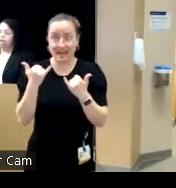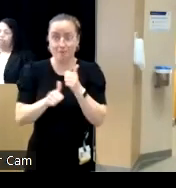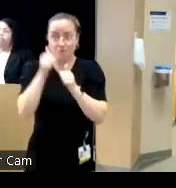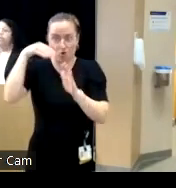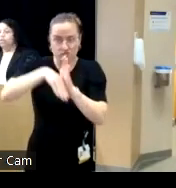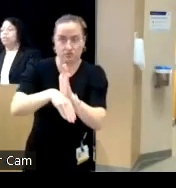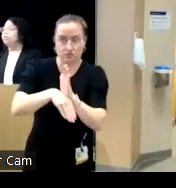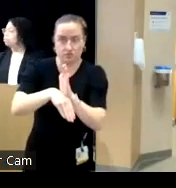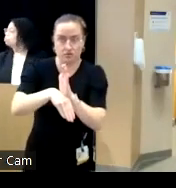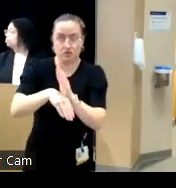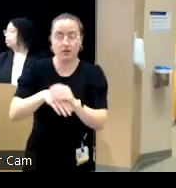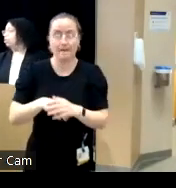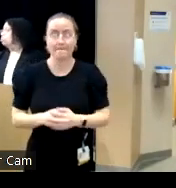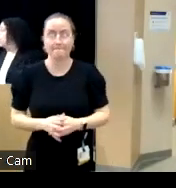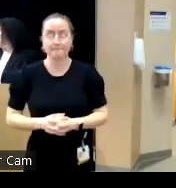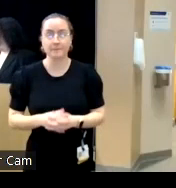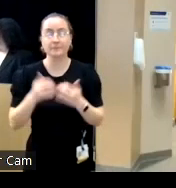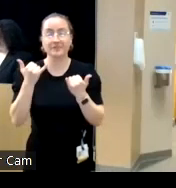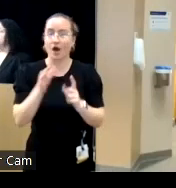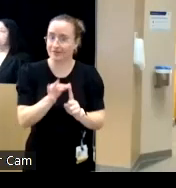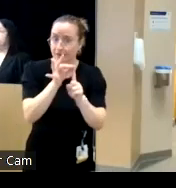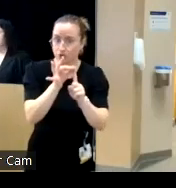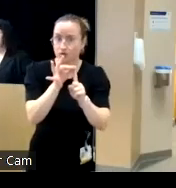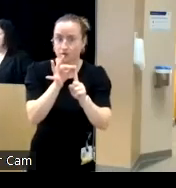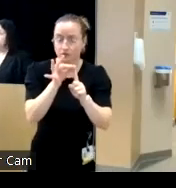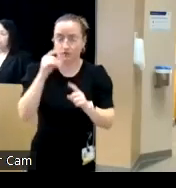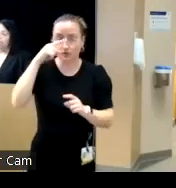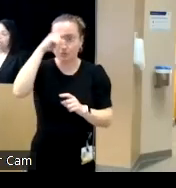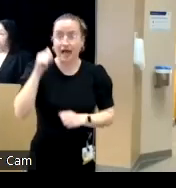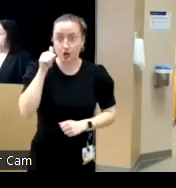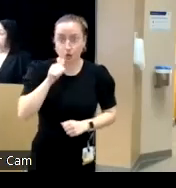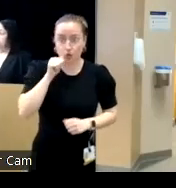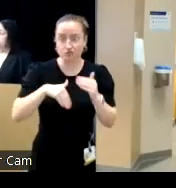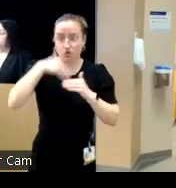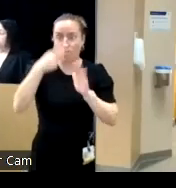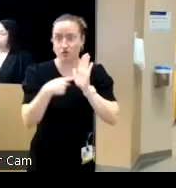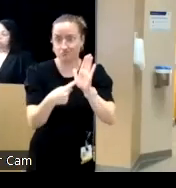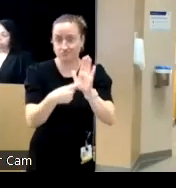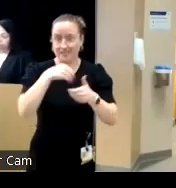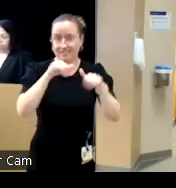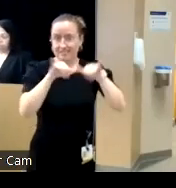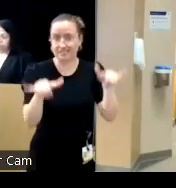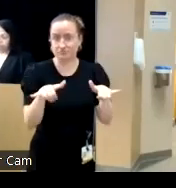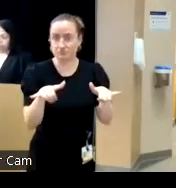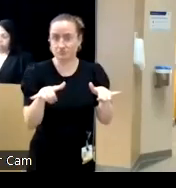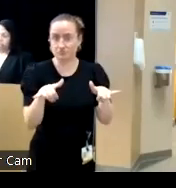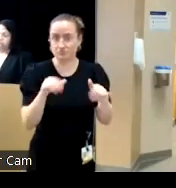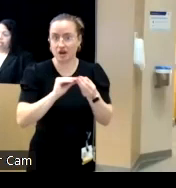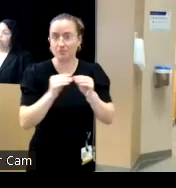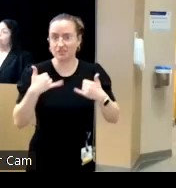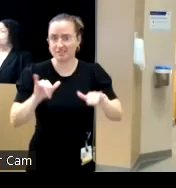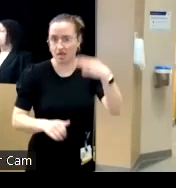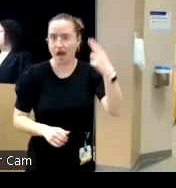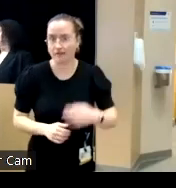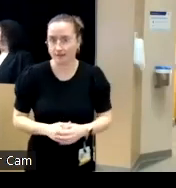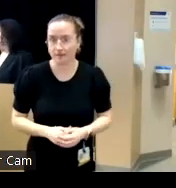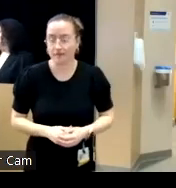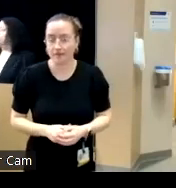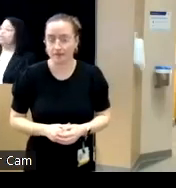of girls particularly black girls who remain over represented in this system girls are the fastest